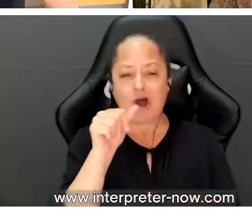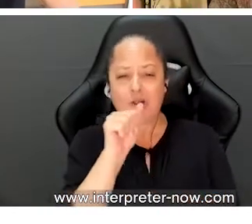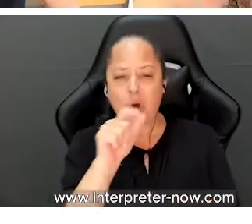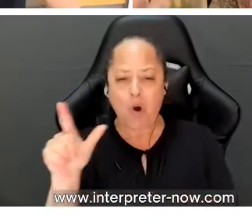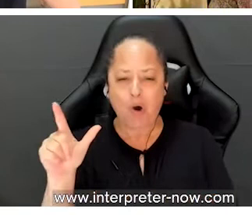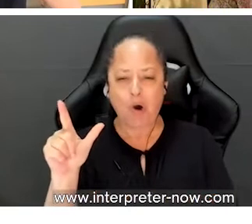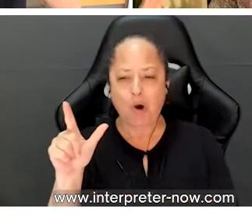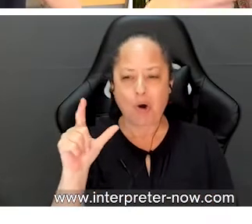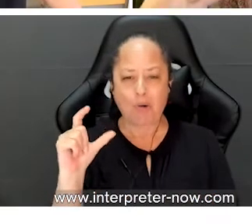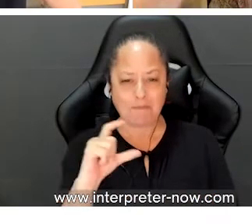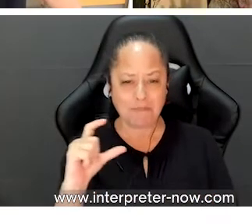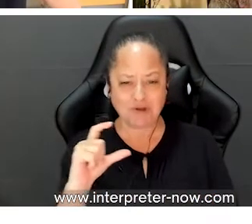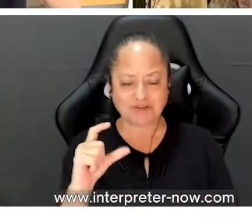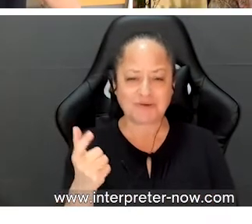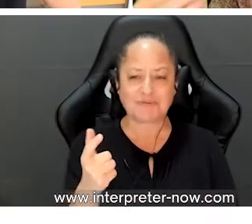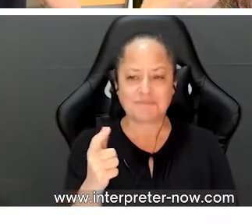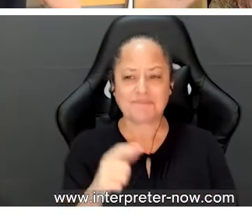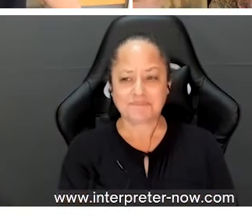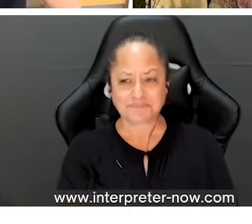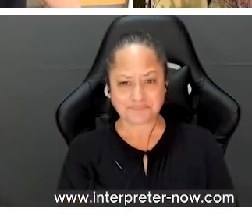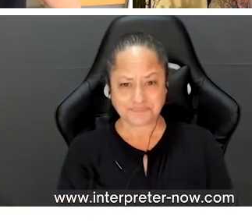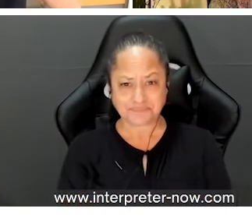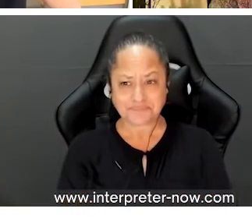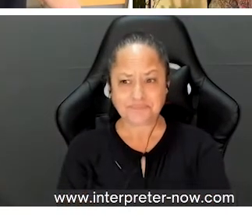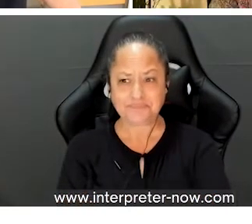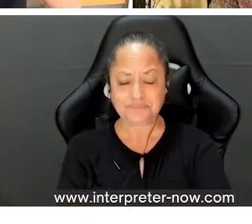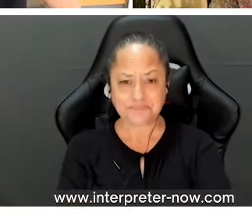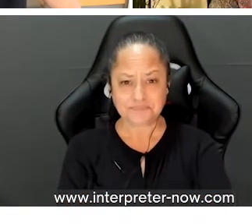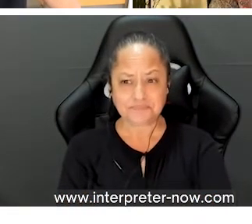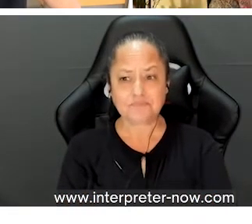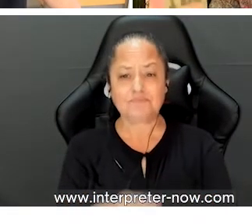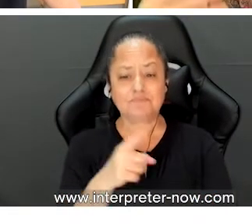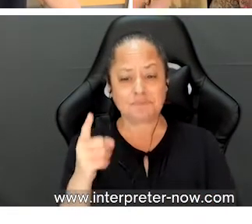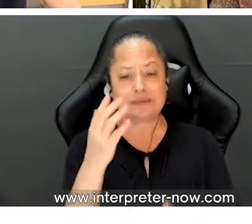Muslims, not all Muslims. There are Muslims who drink. There are Muslims who, you know, go to bars.